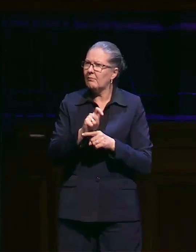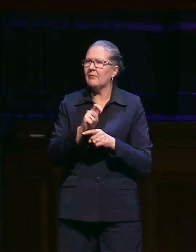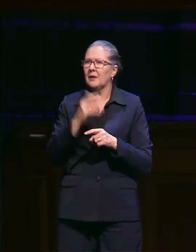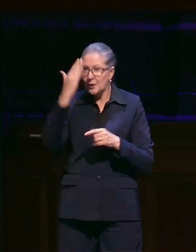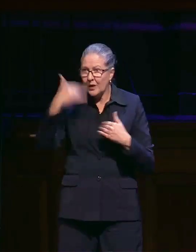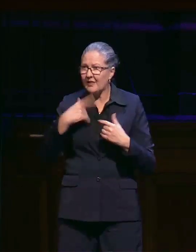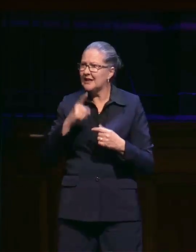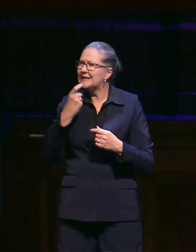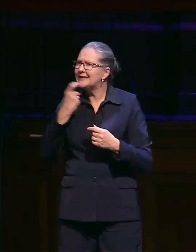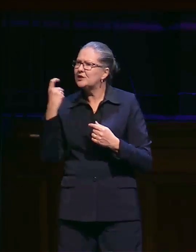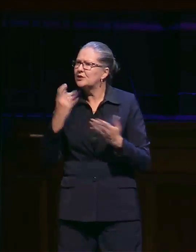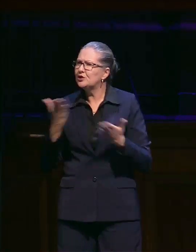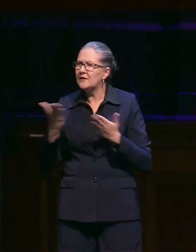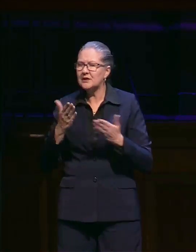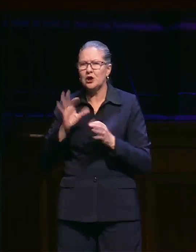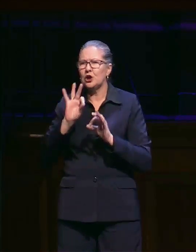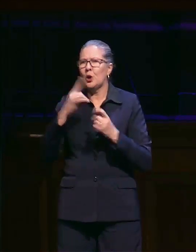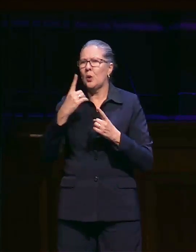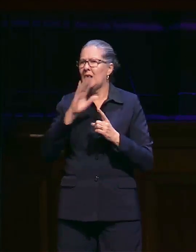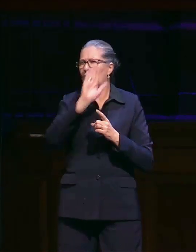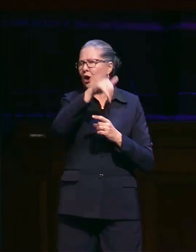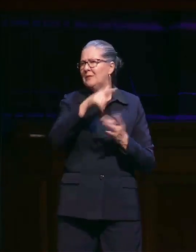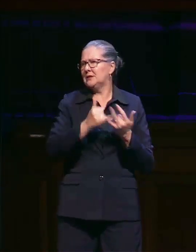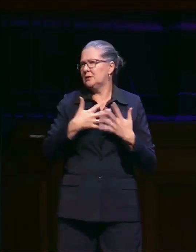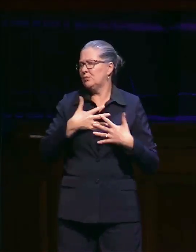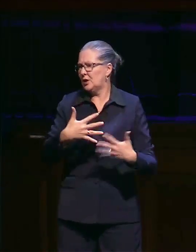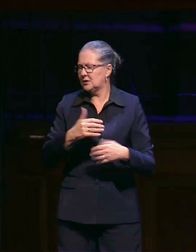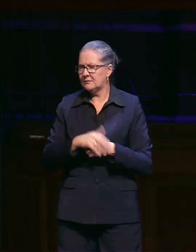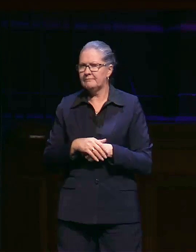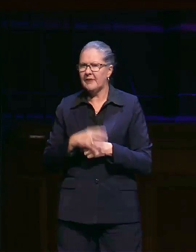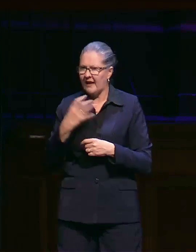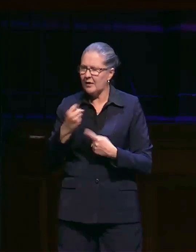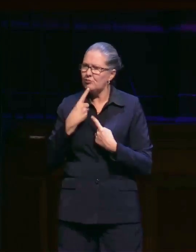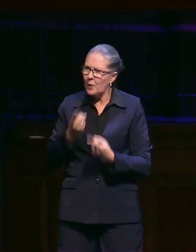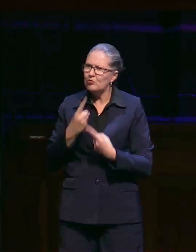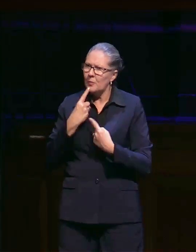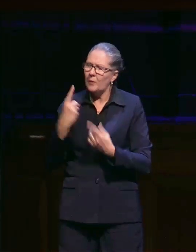no surprise to anyone at home they're being reported on for years our suicide